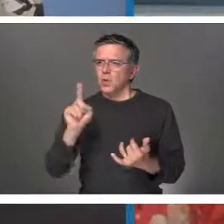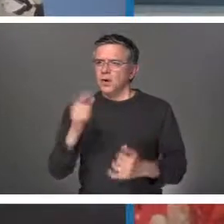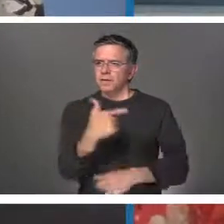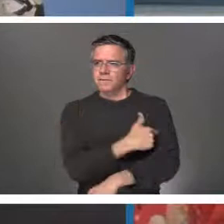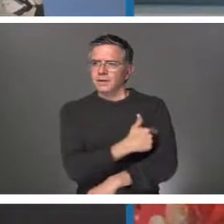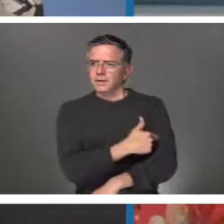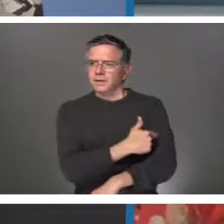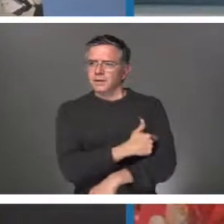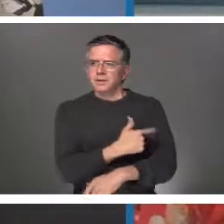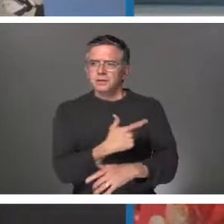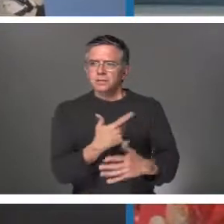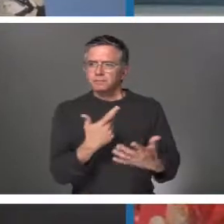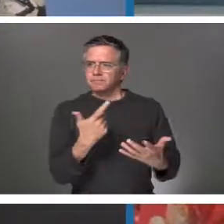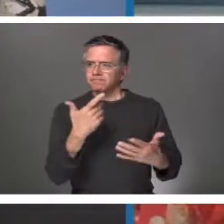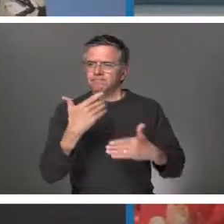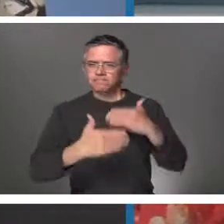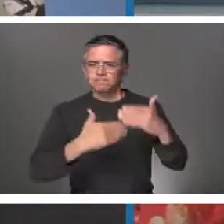and what work remains to be done?